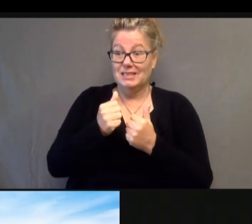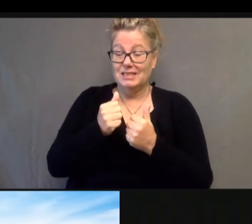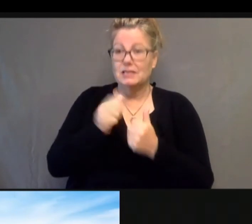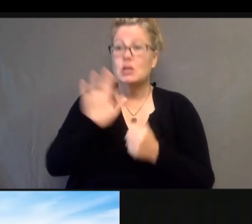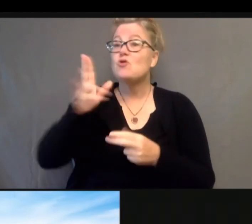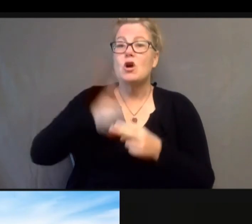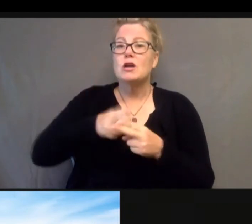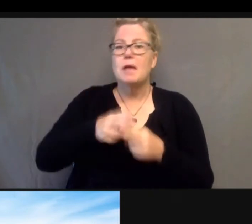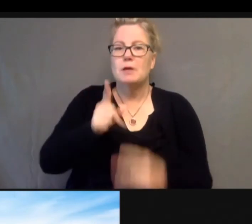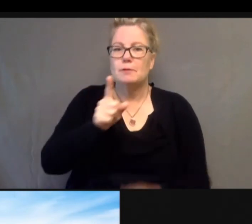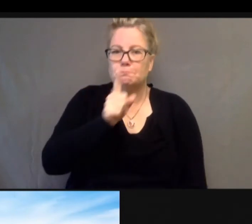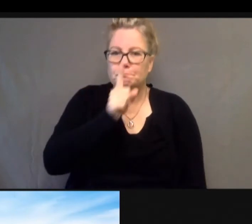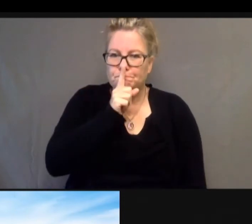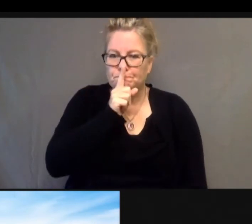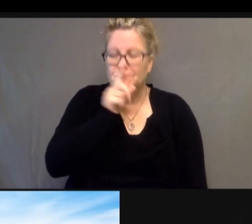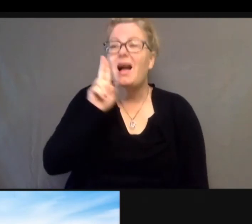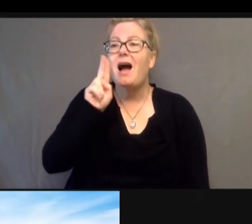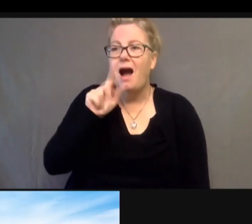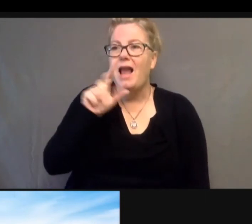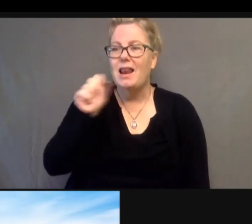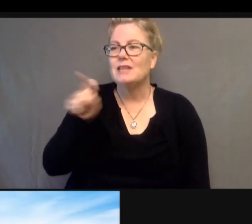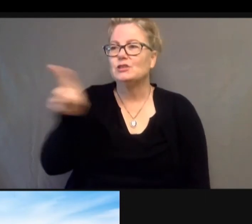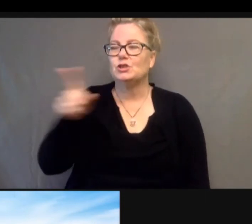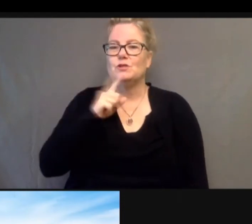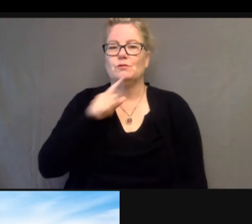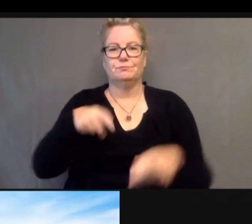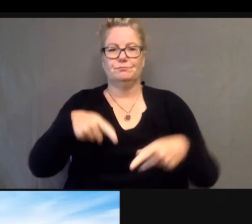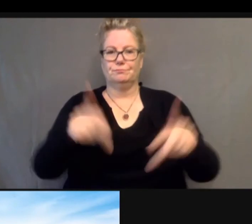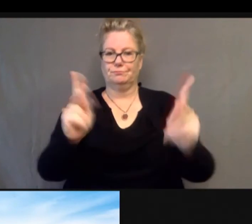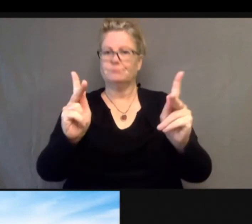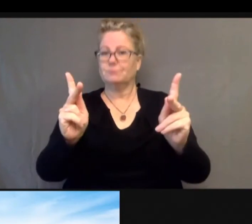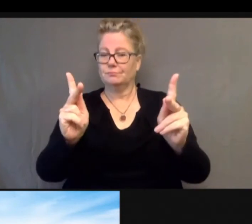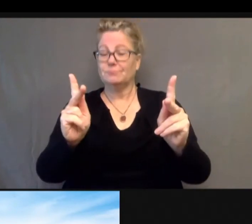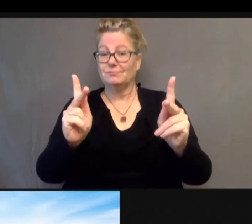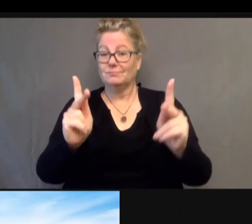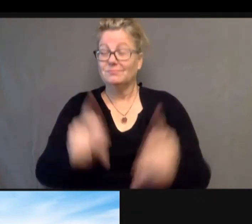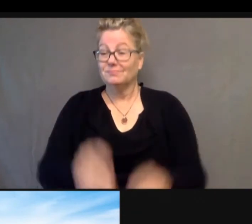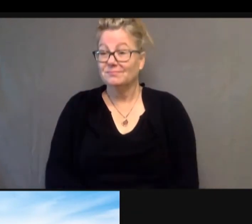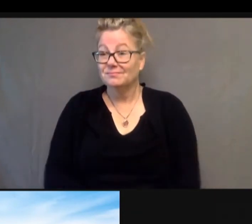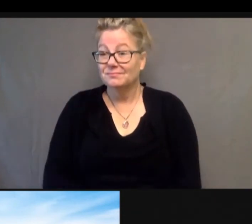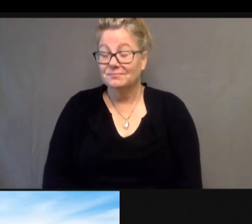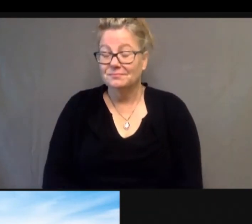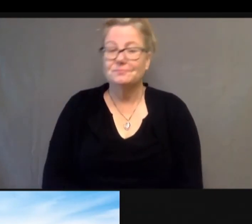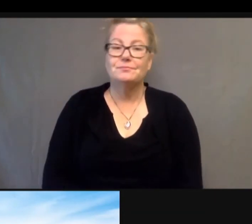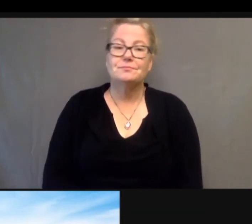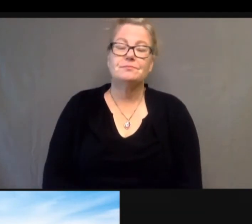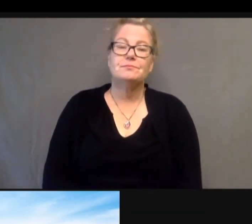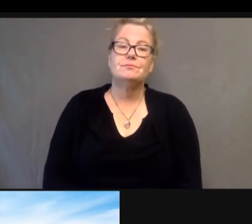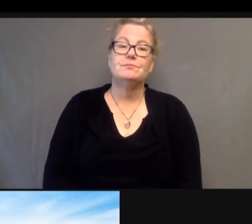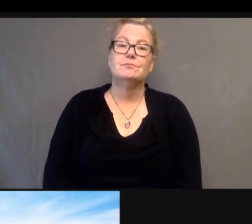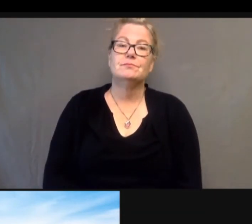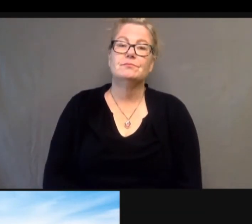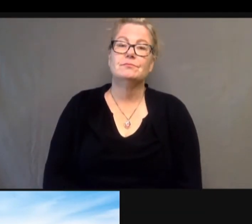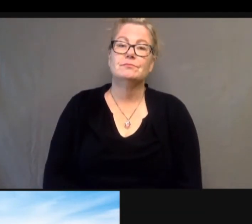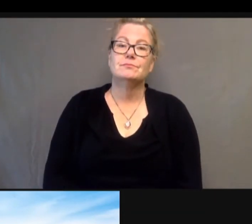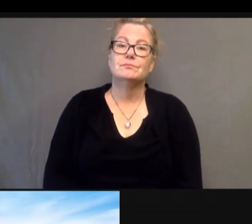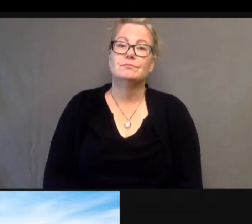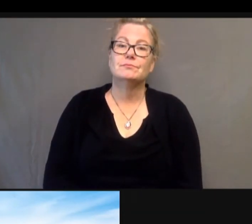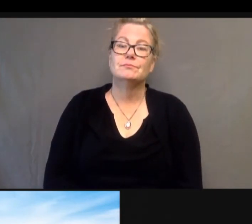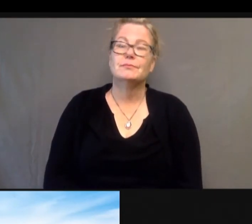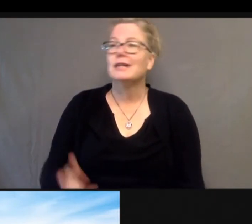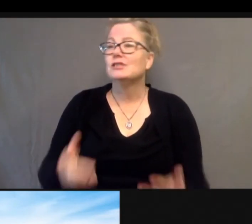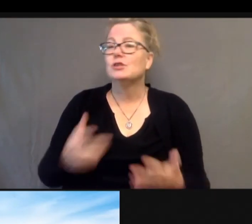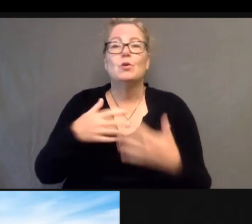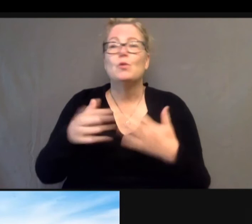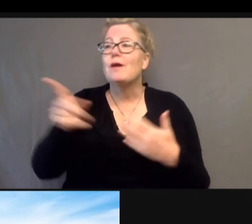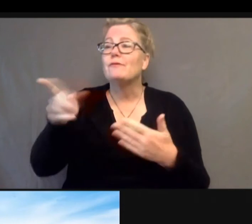without your consent. So of course the respondent, so the school or the employer, they have to